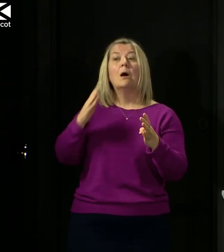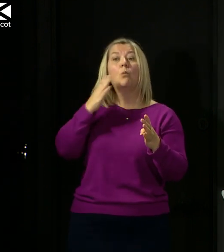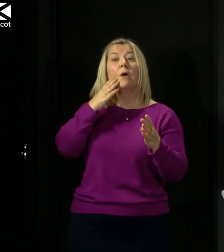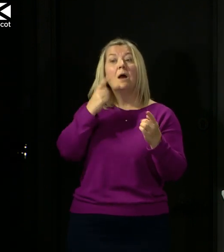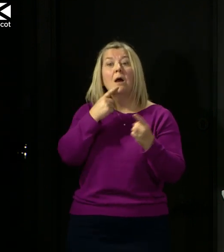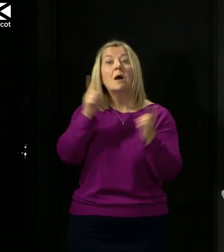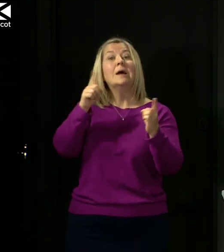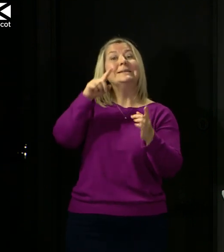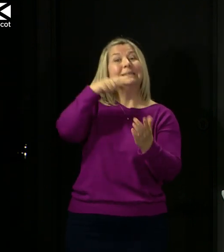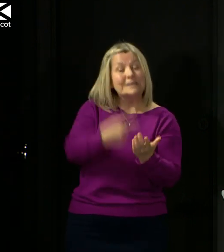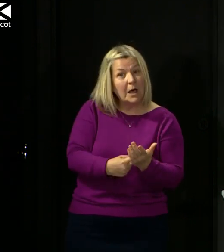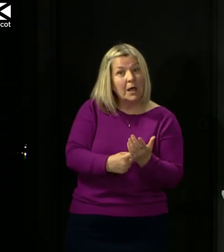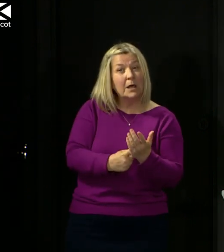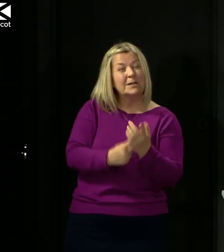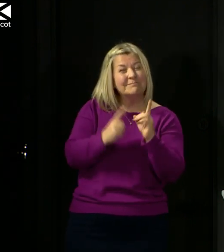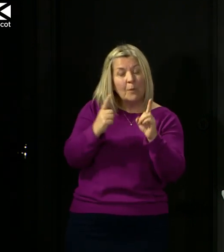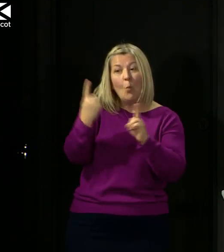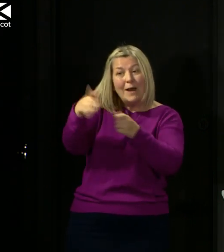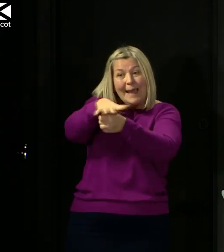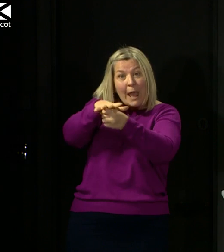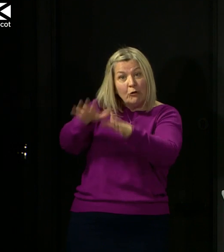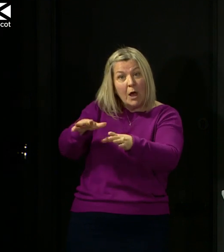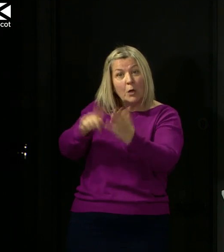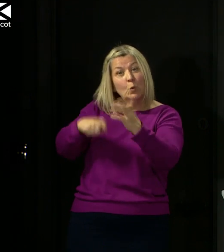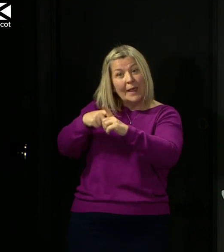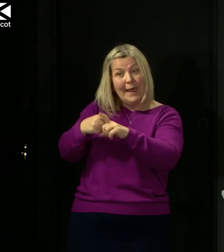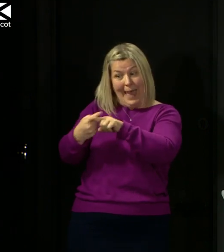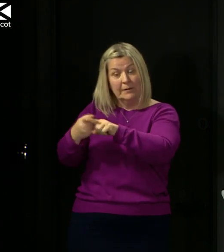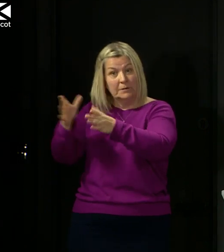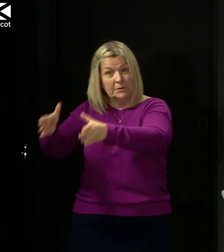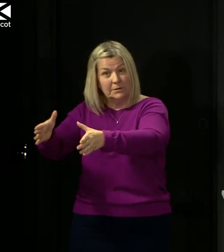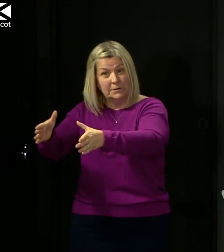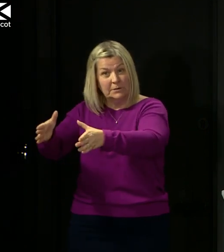only for one part of the UK, we are clear about that and don't give the impression that